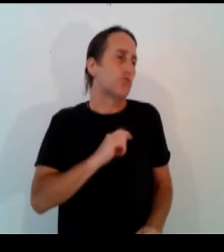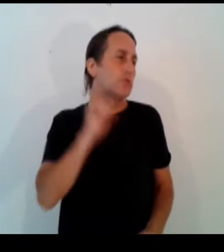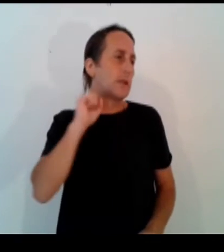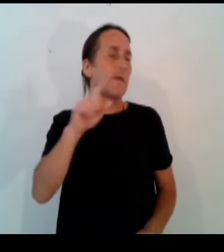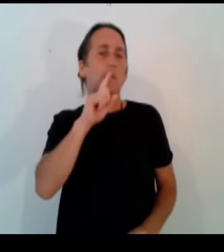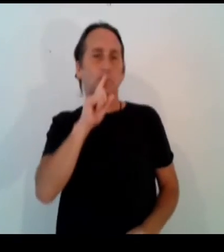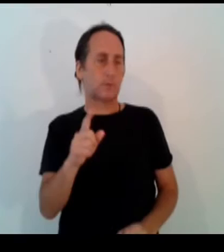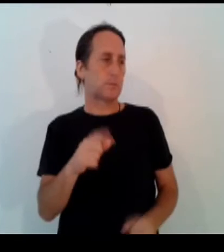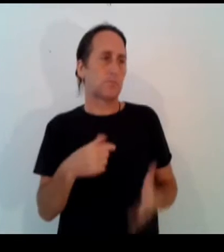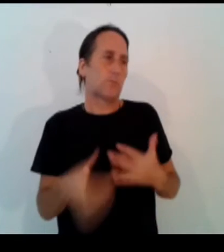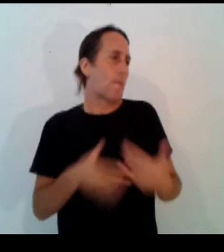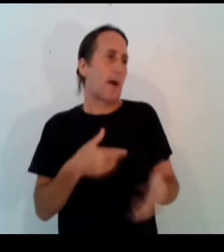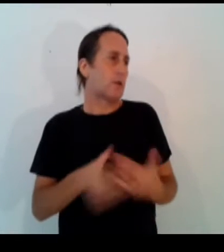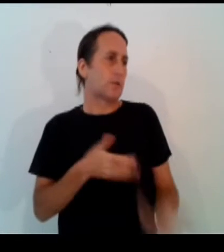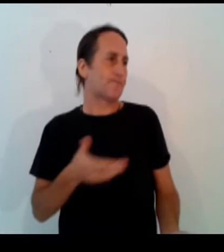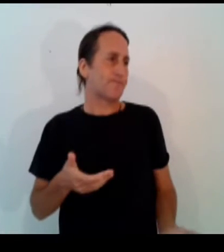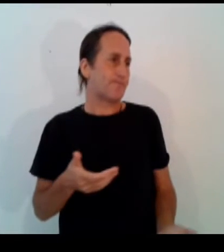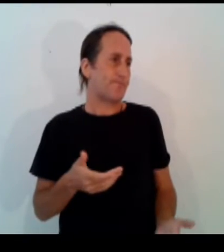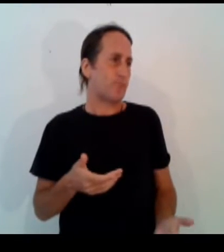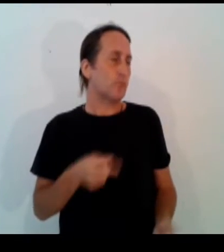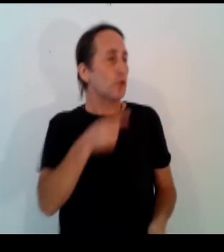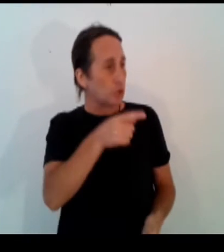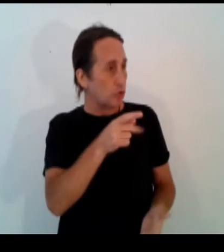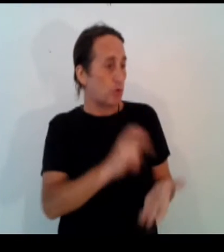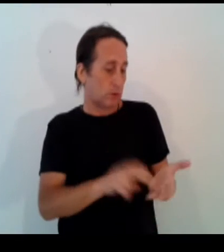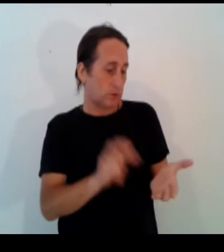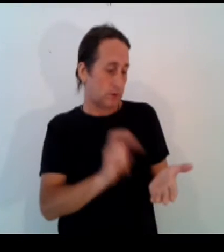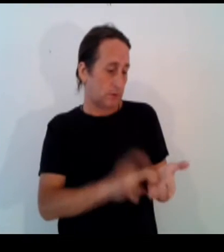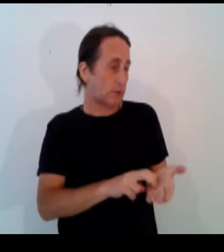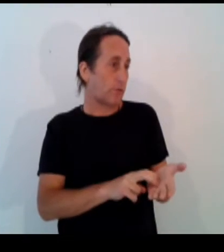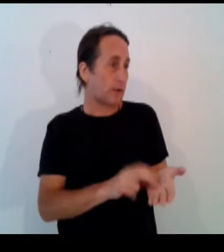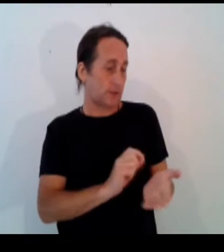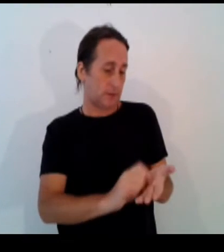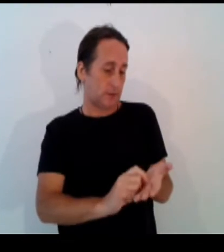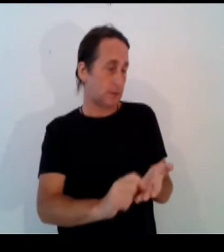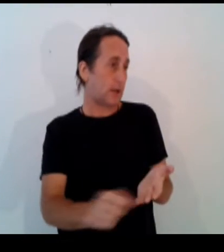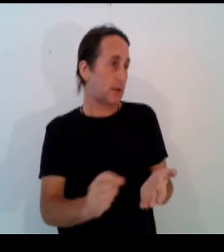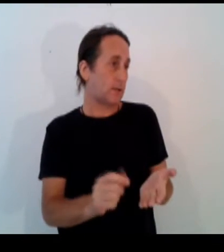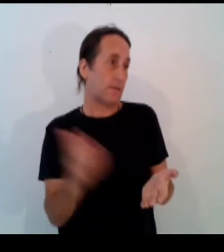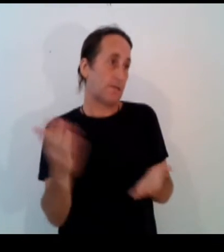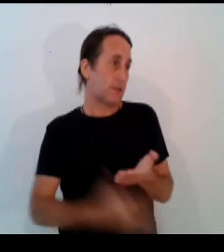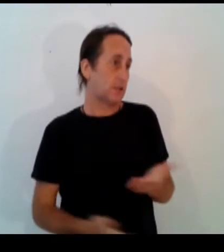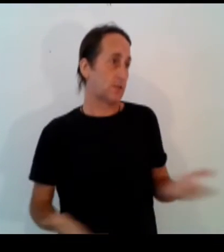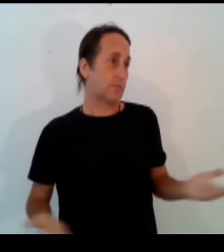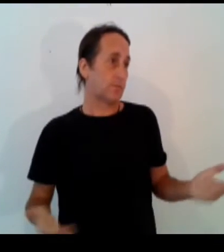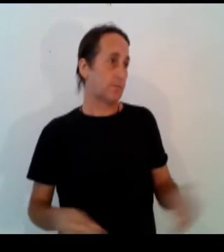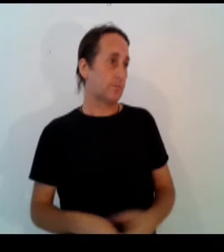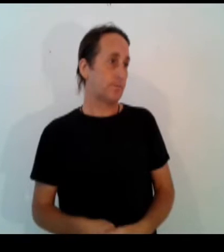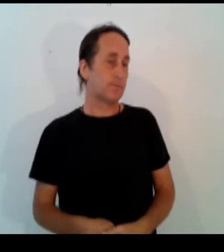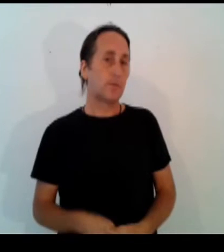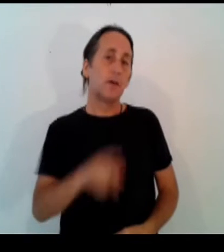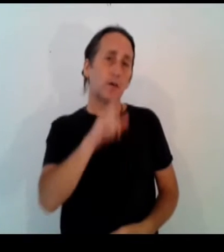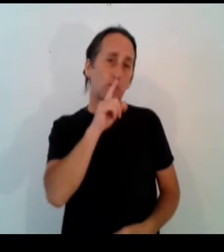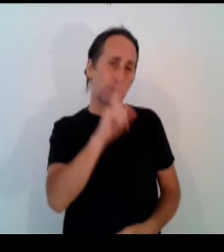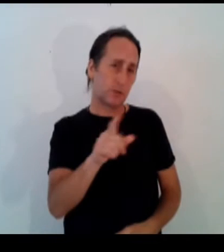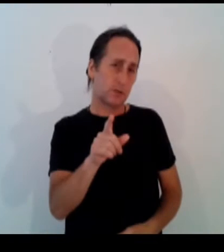They said basically "It doesn't matter that its slavery, you signed the contract."